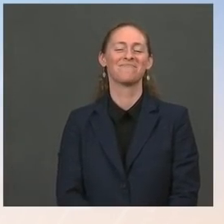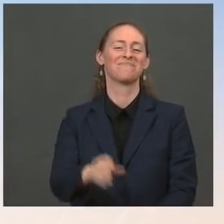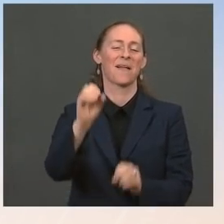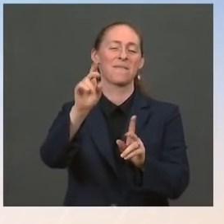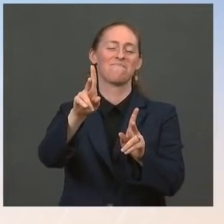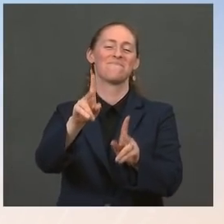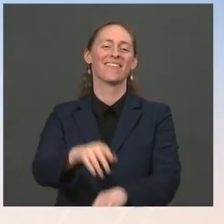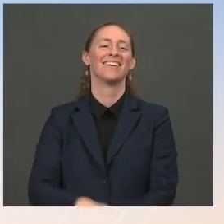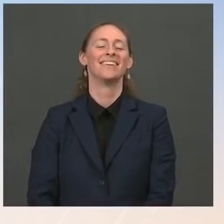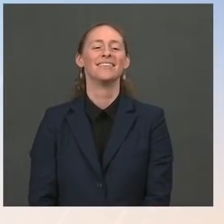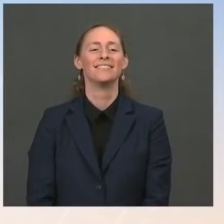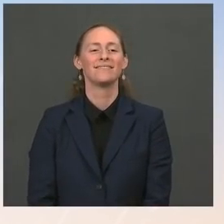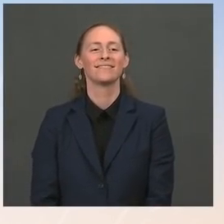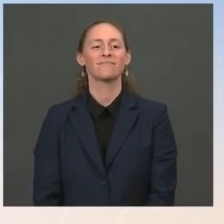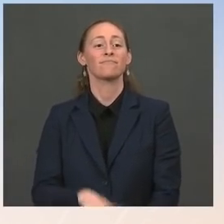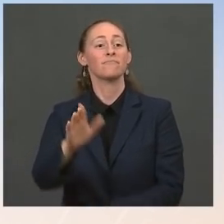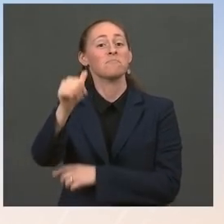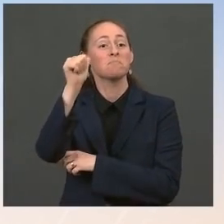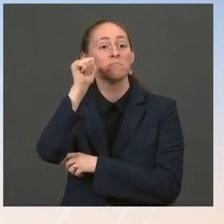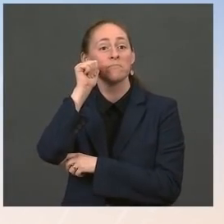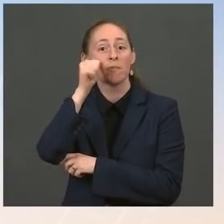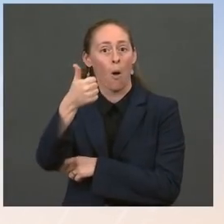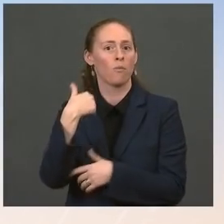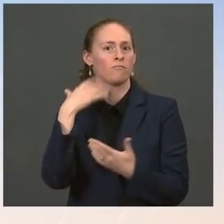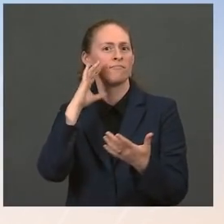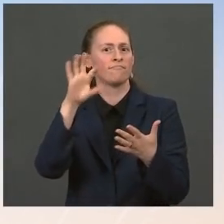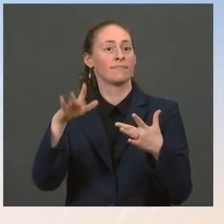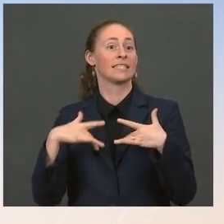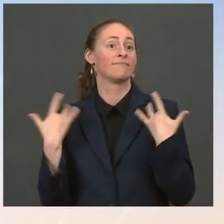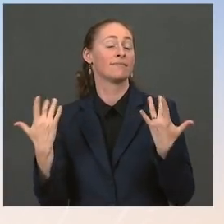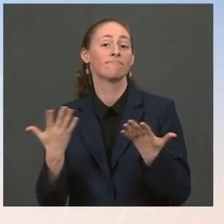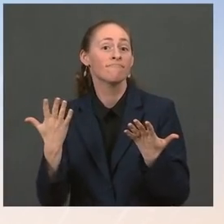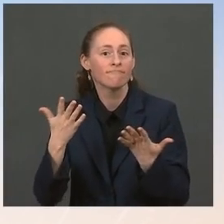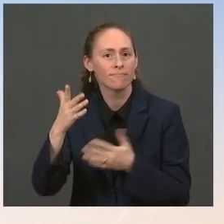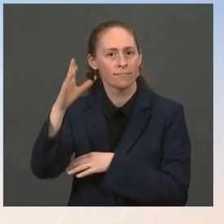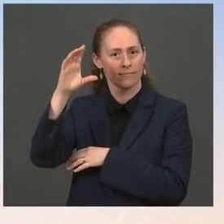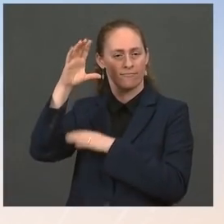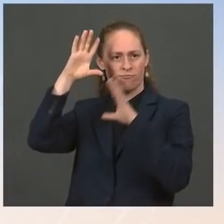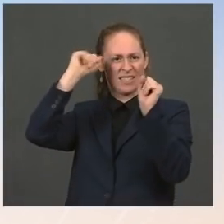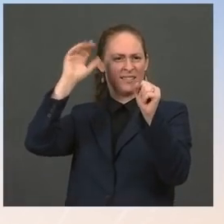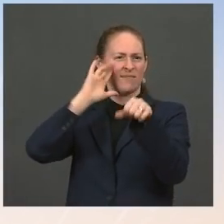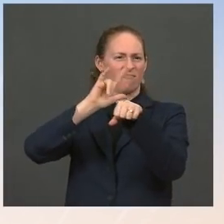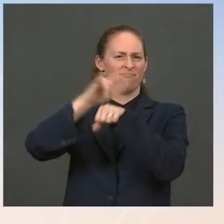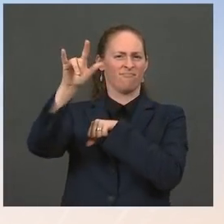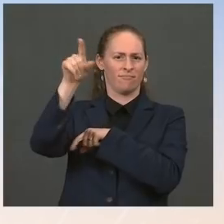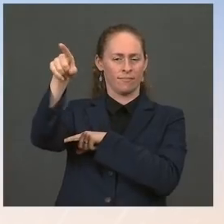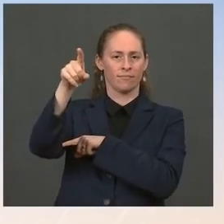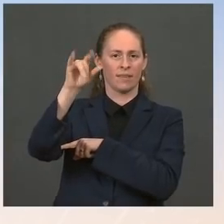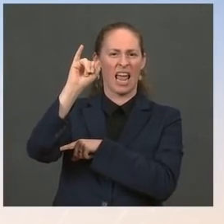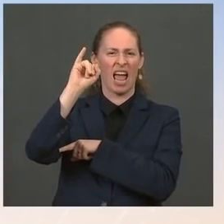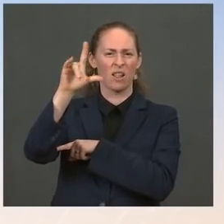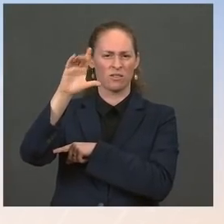just one item for all of you at the top: Tomorrow, the President will travel to Elk Grove Village, Illinois -- a trip he had planned to do last week --